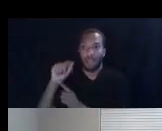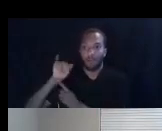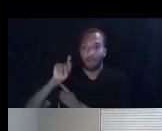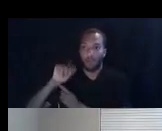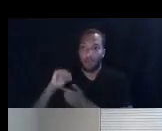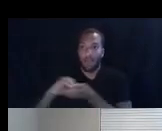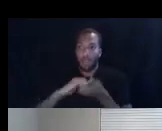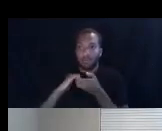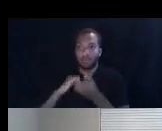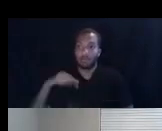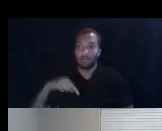So let's keep it pushing.